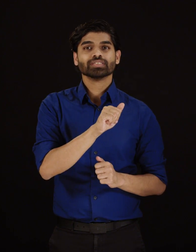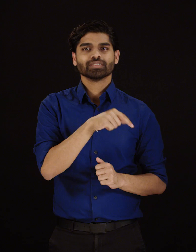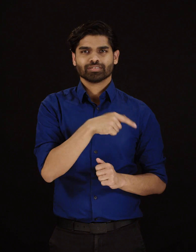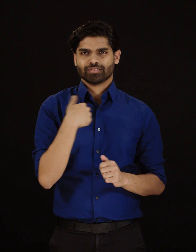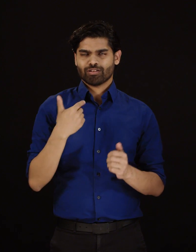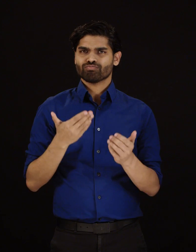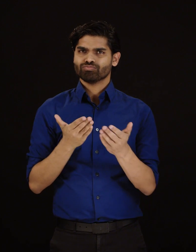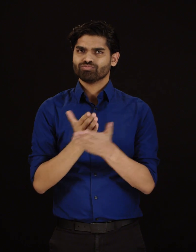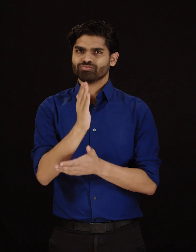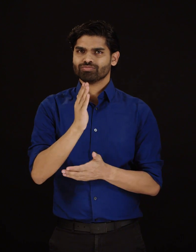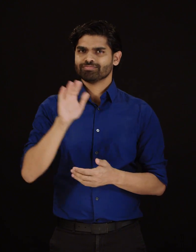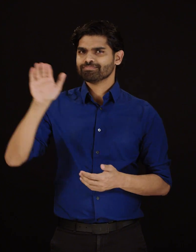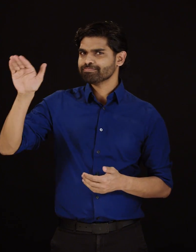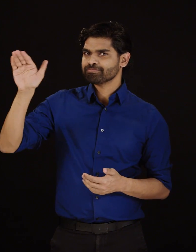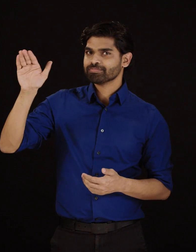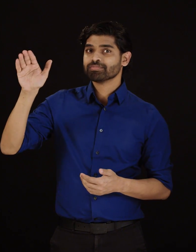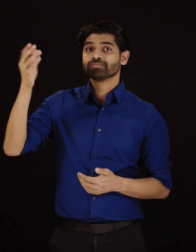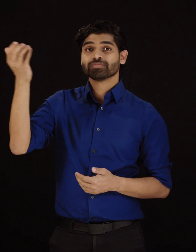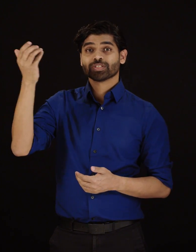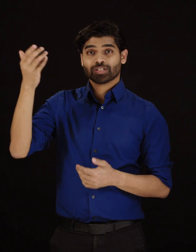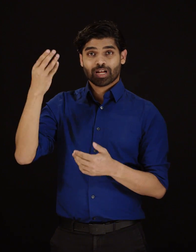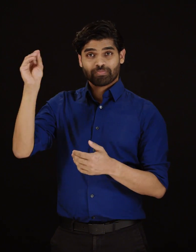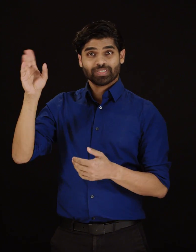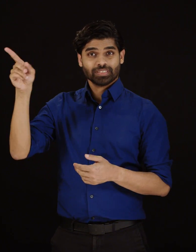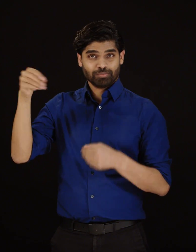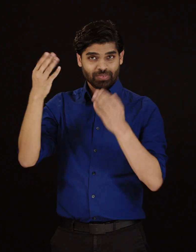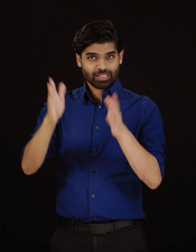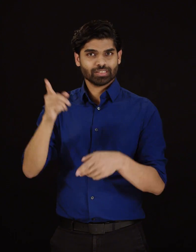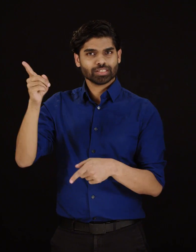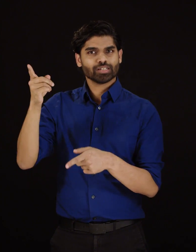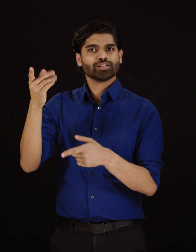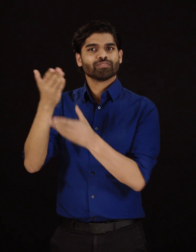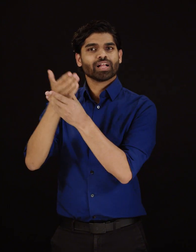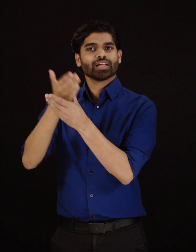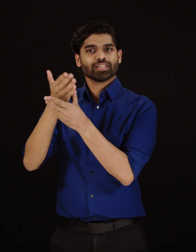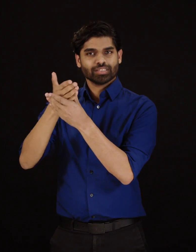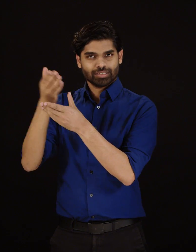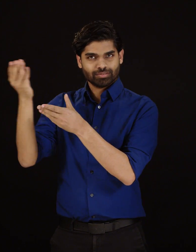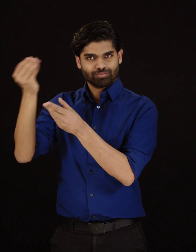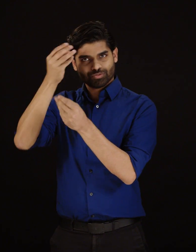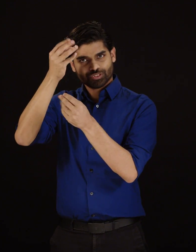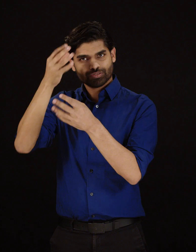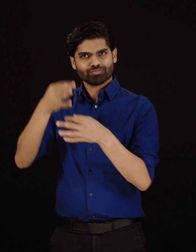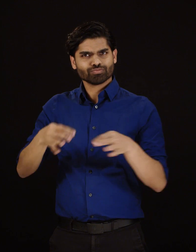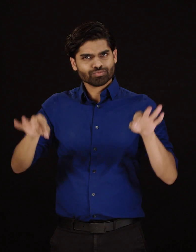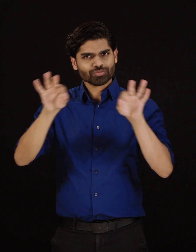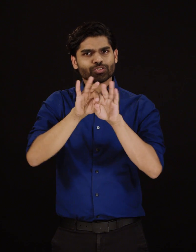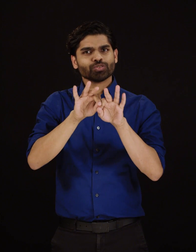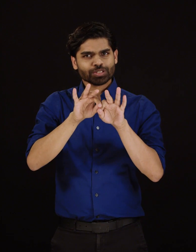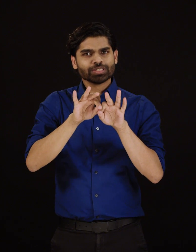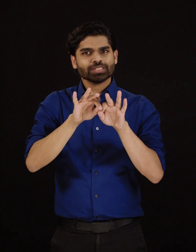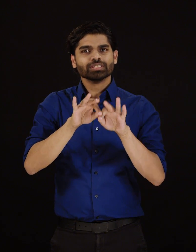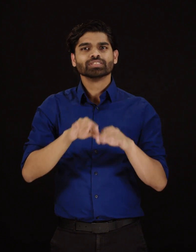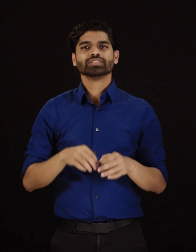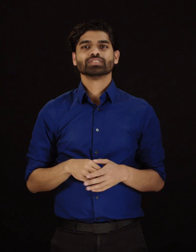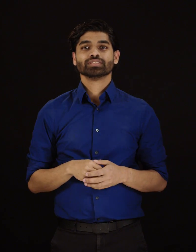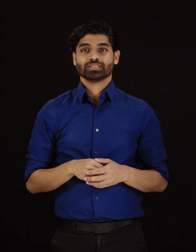Format if requested. Alternative, or accessible, formats include: large print, braille, documents in plain text